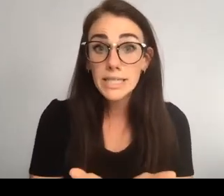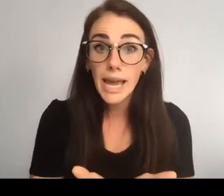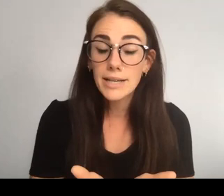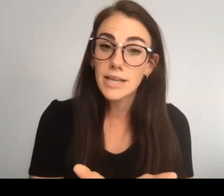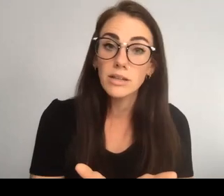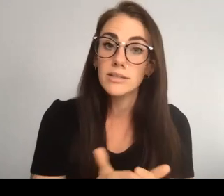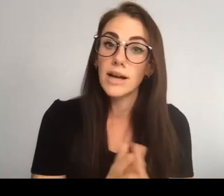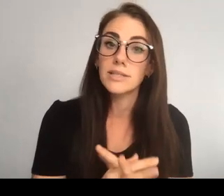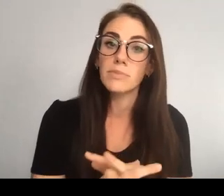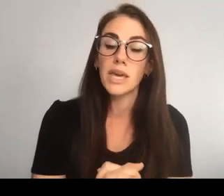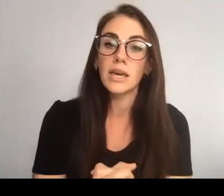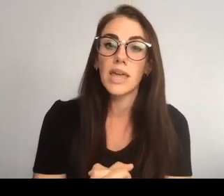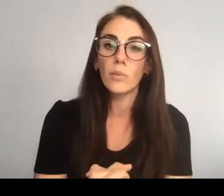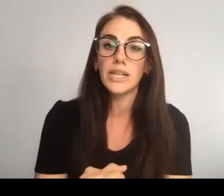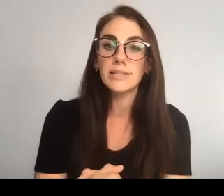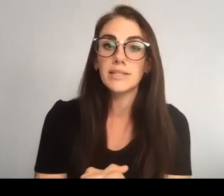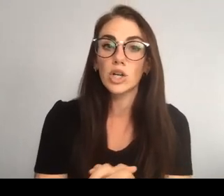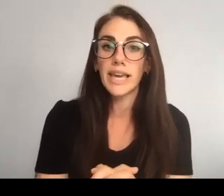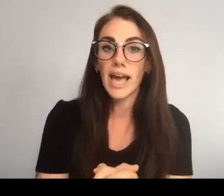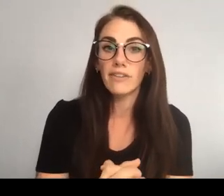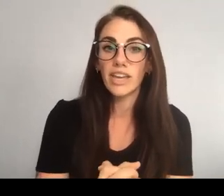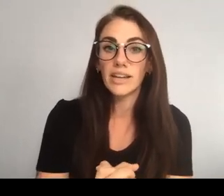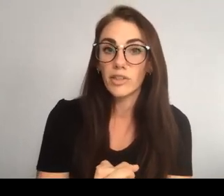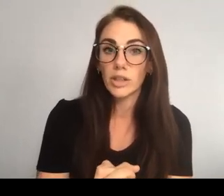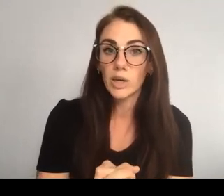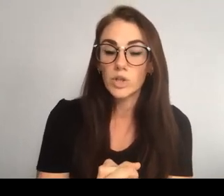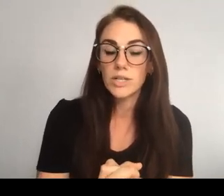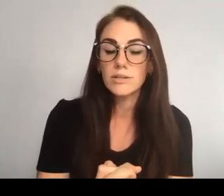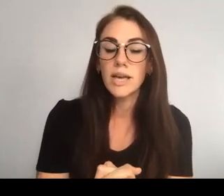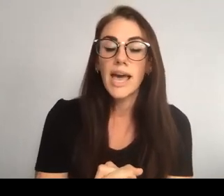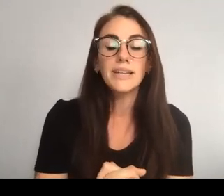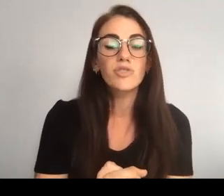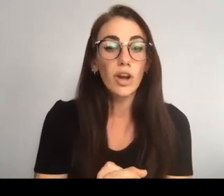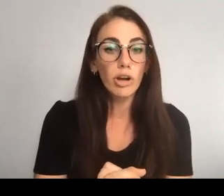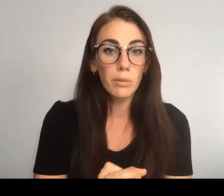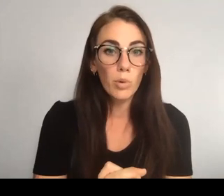to ASLl it's not something that we necessarily have in other languages and is very important.